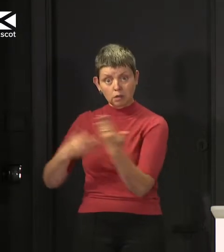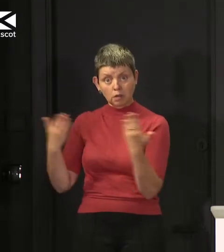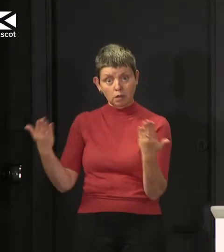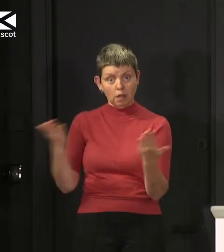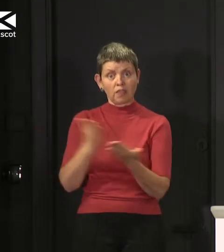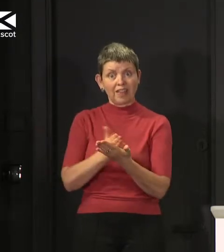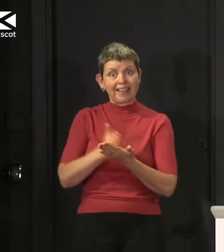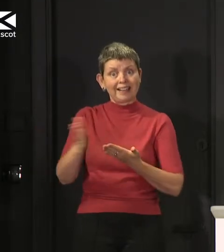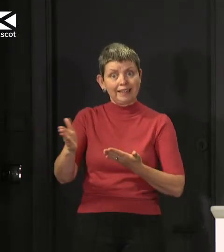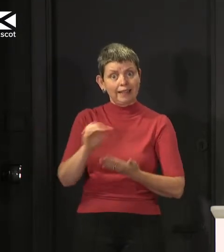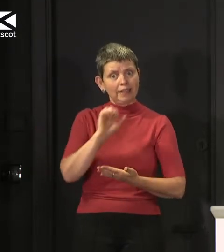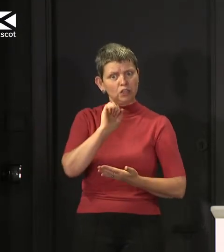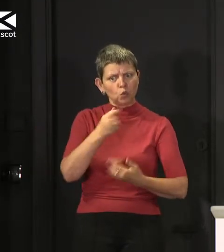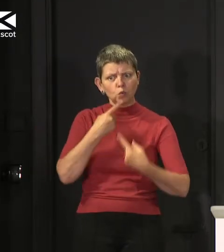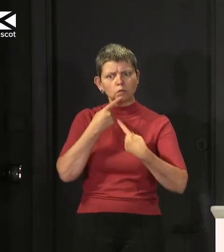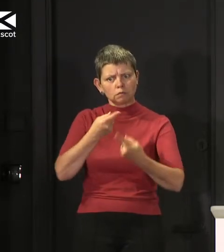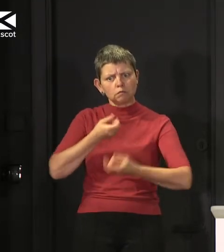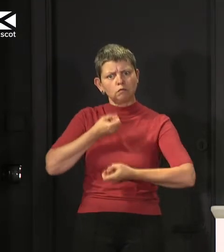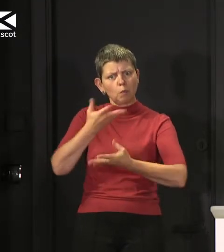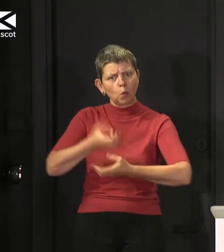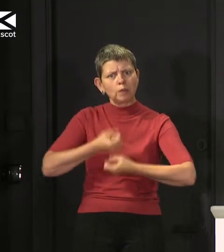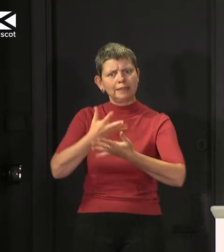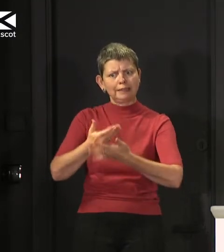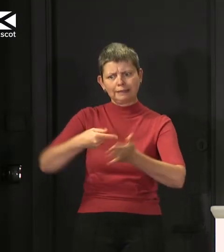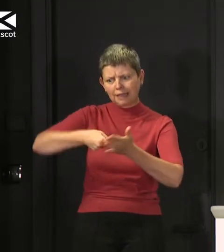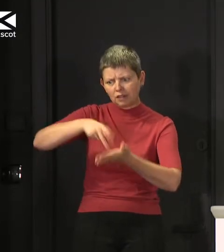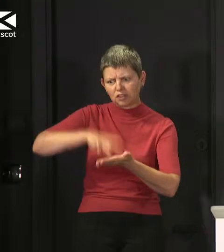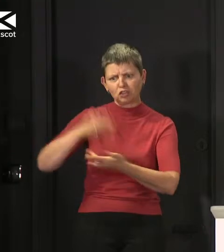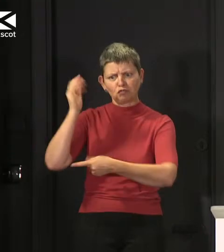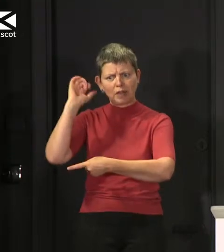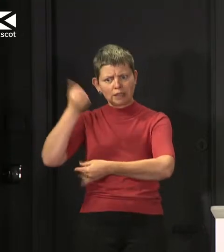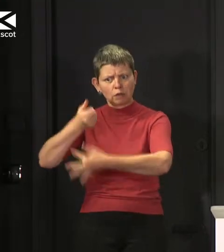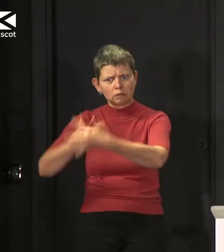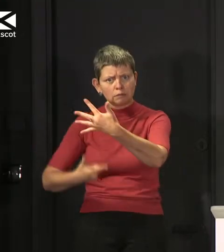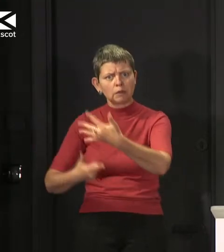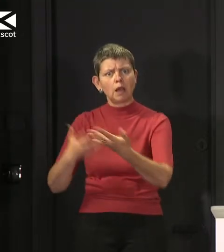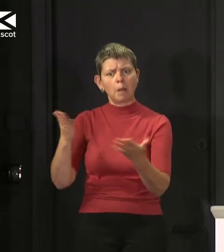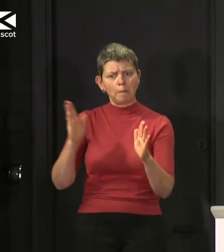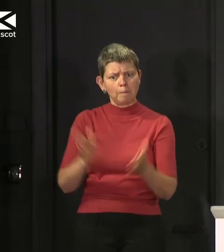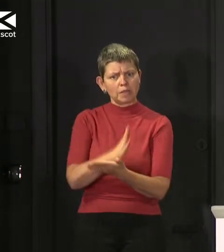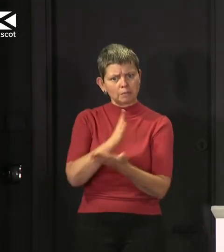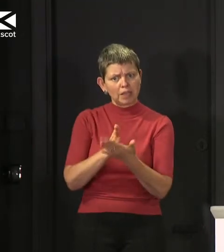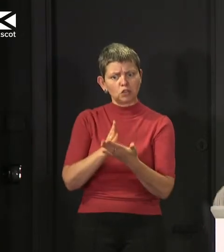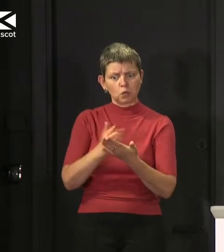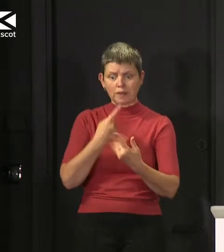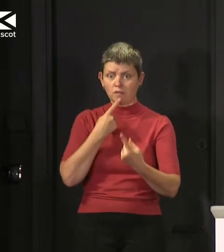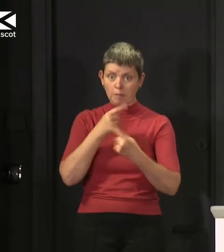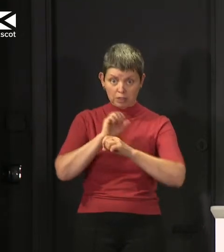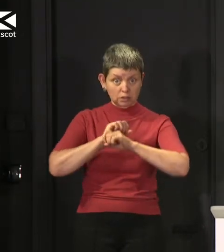that these differences are right and wrong but in a factual, public information way, I guess.